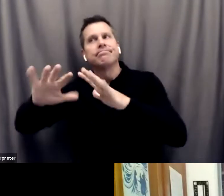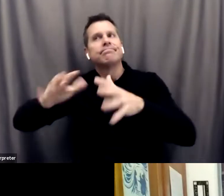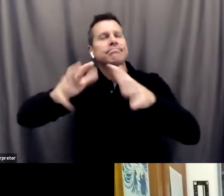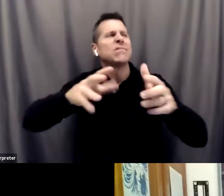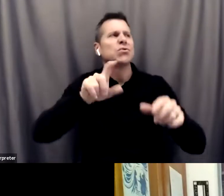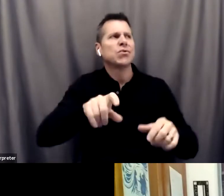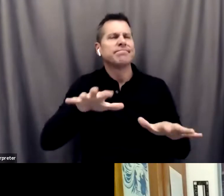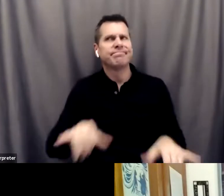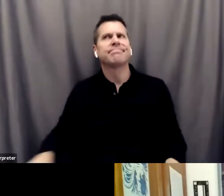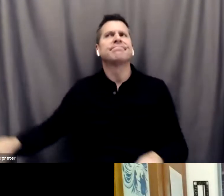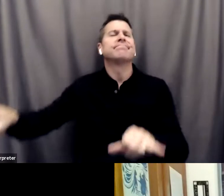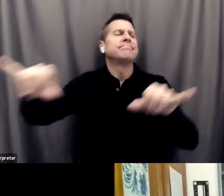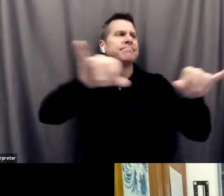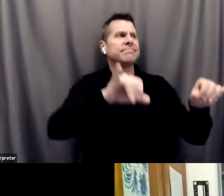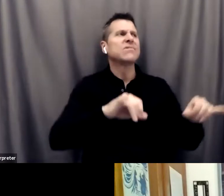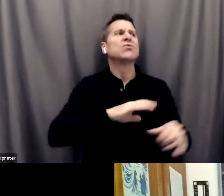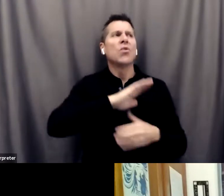Everybody knows a little bit of everything.